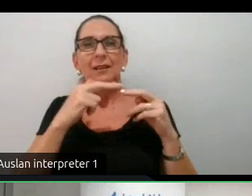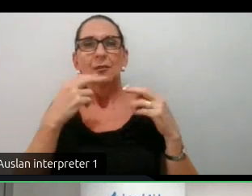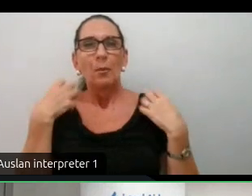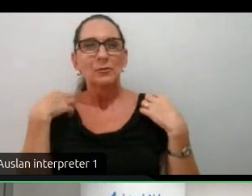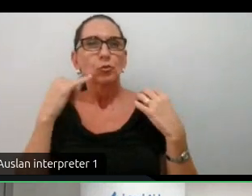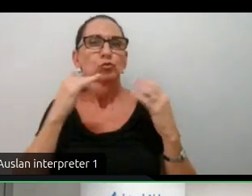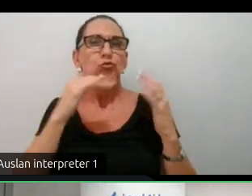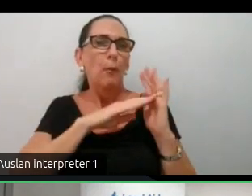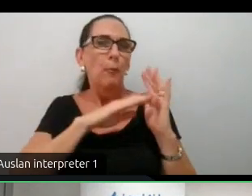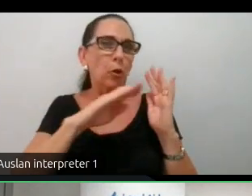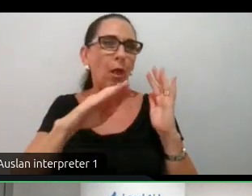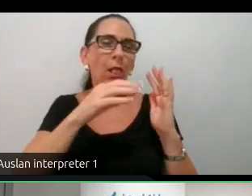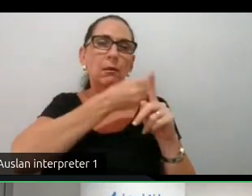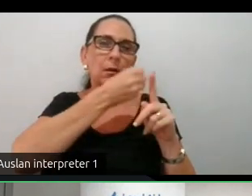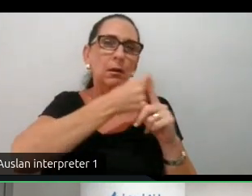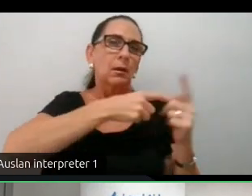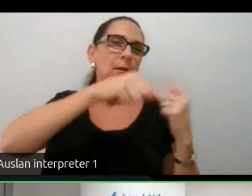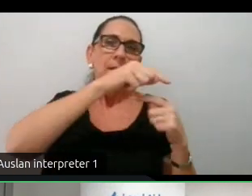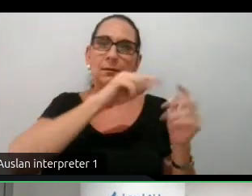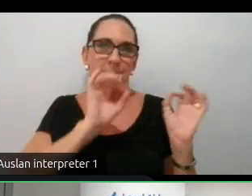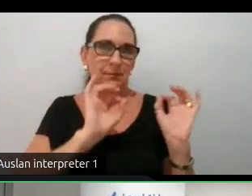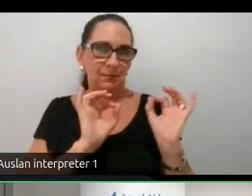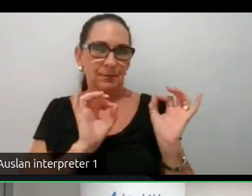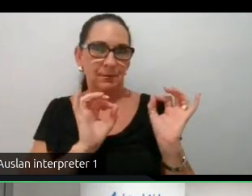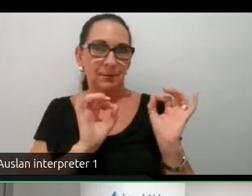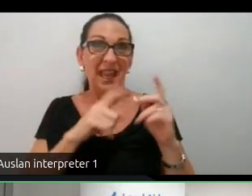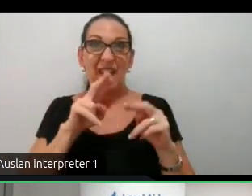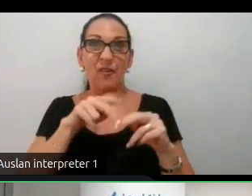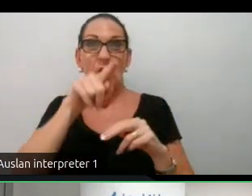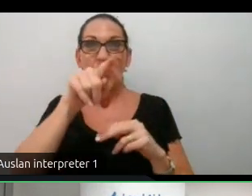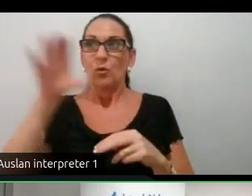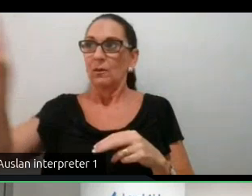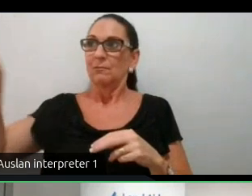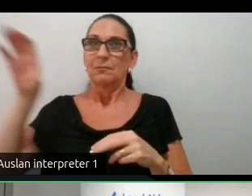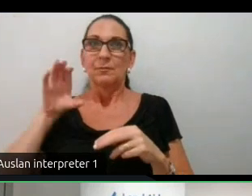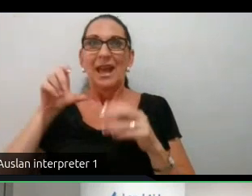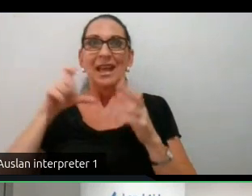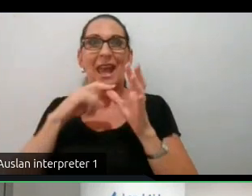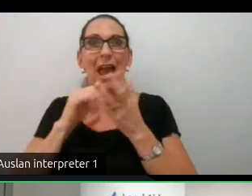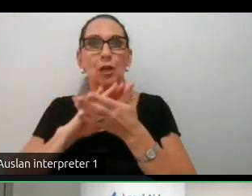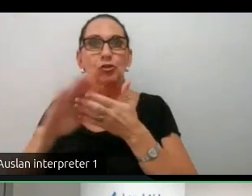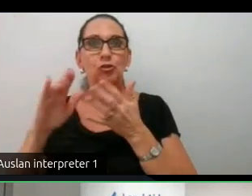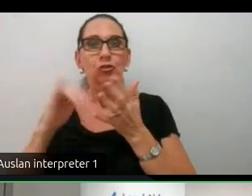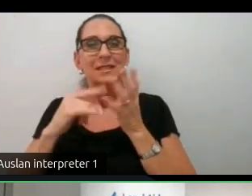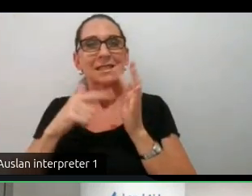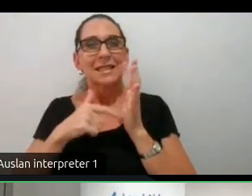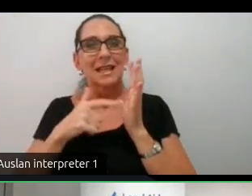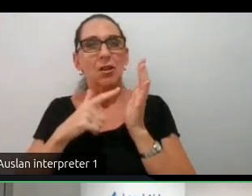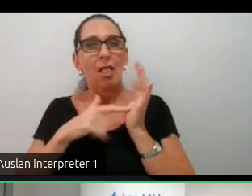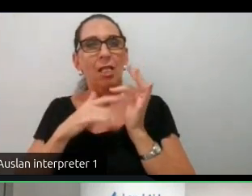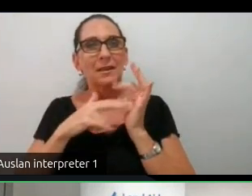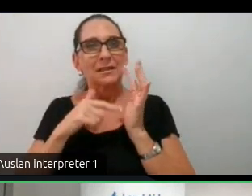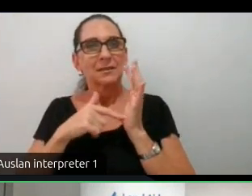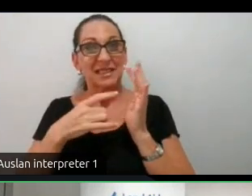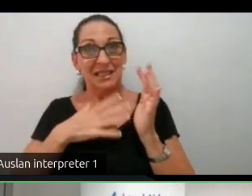through a tribunal or you don't have to deal with the builder yourself. Whereas if you took a cash settlement and you're just dealing with the builder. Yeah. So you're the project manager